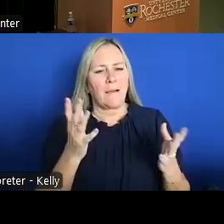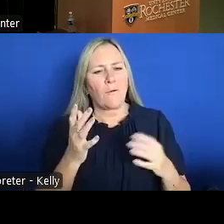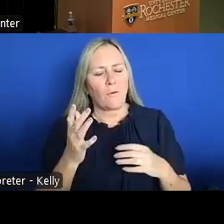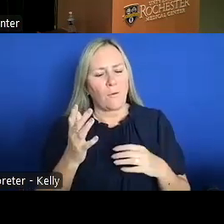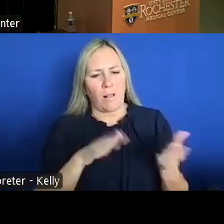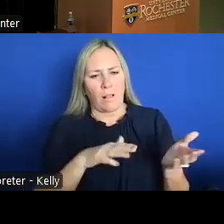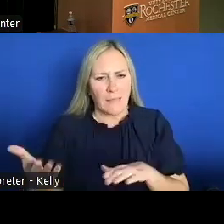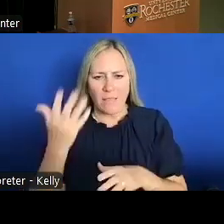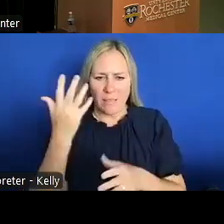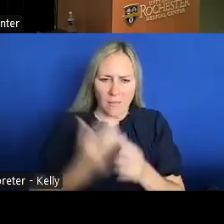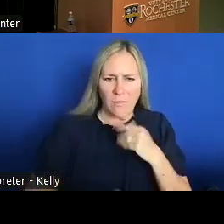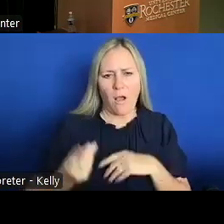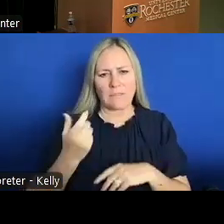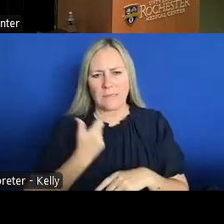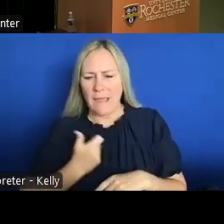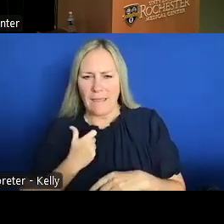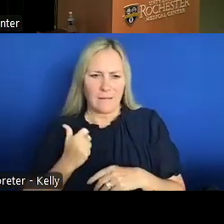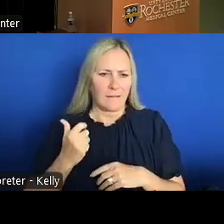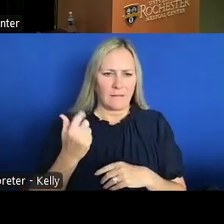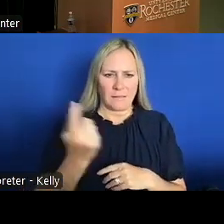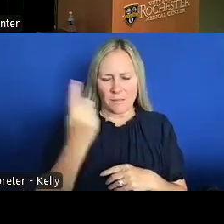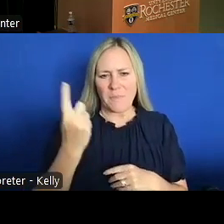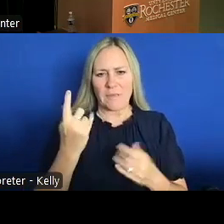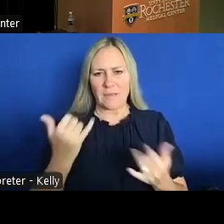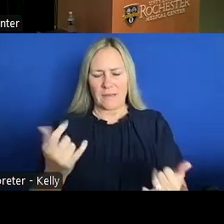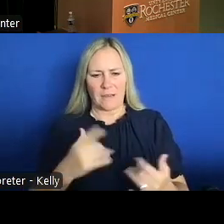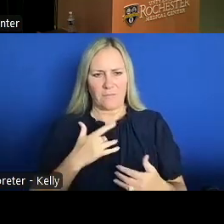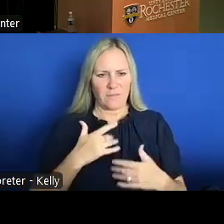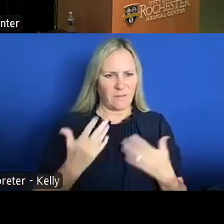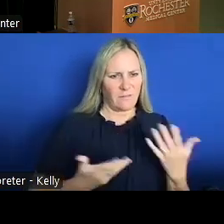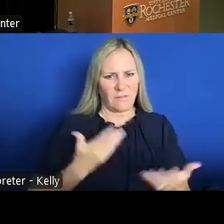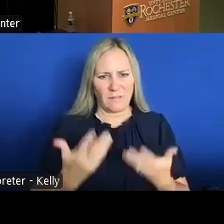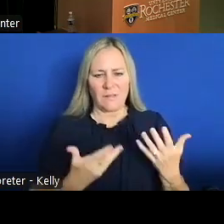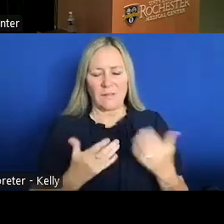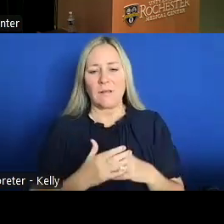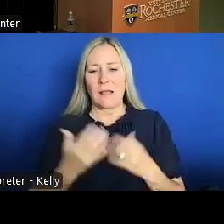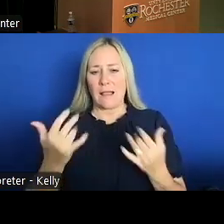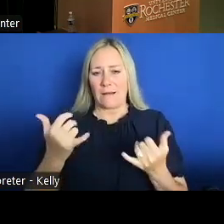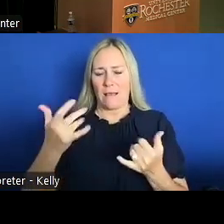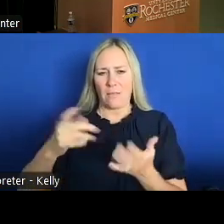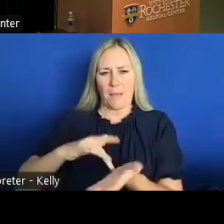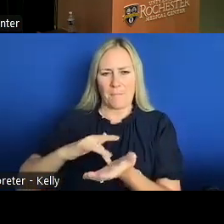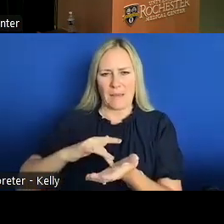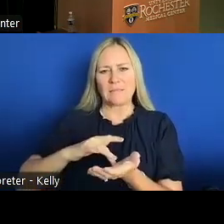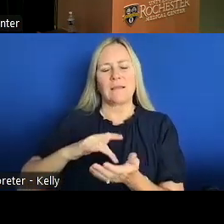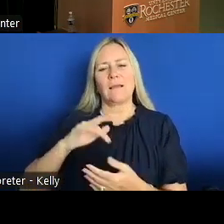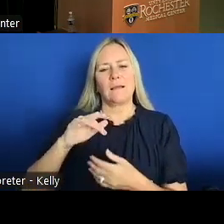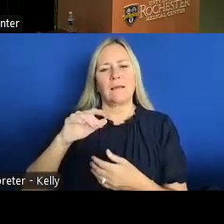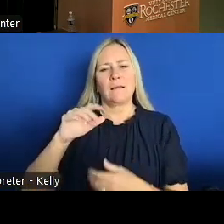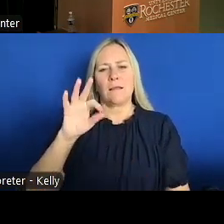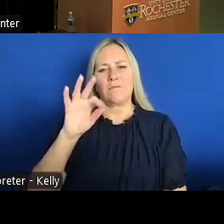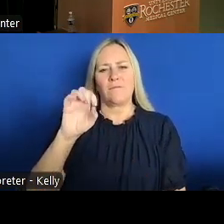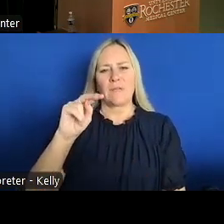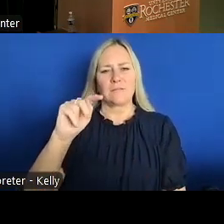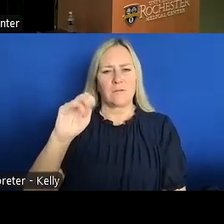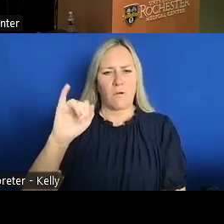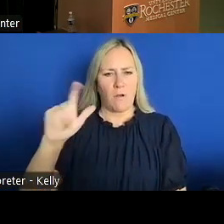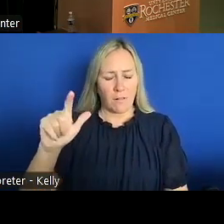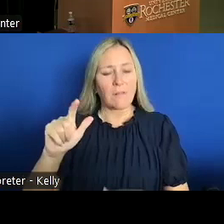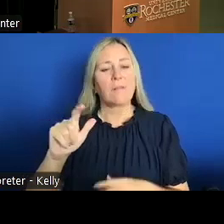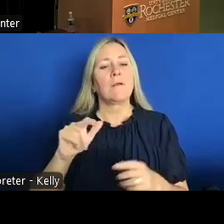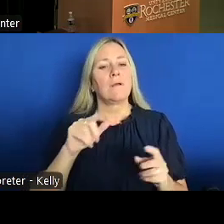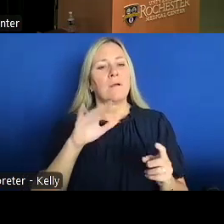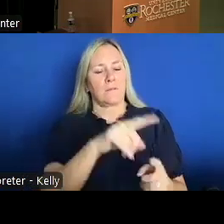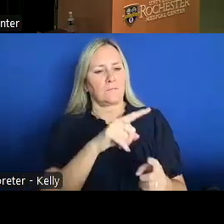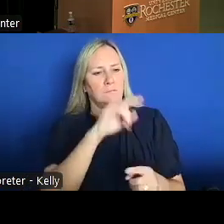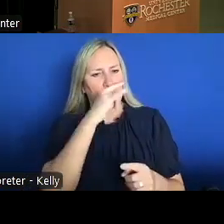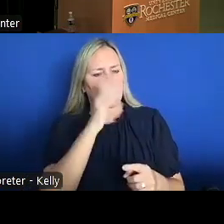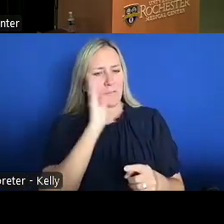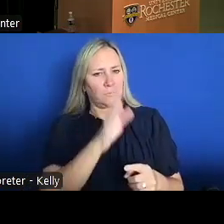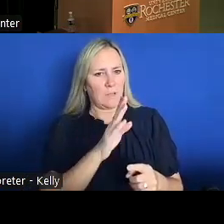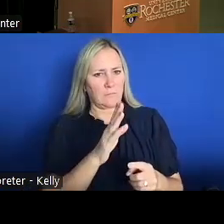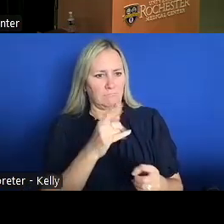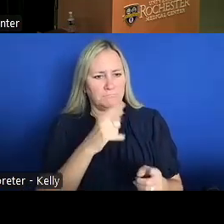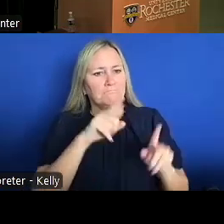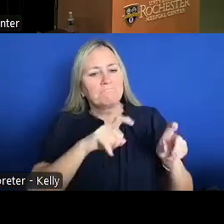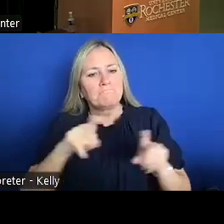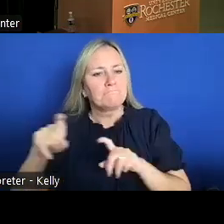the or now with the fentanyl crisis kids who just try drugs and their death is isn't like they is